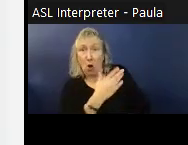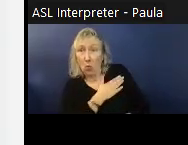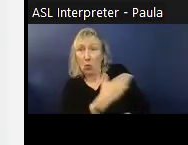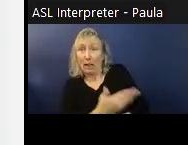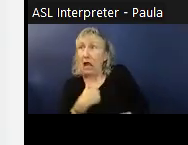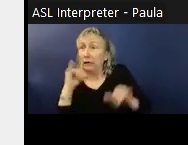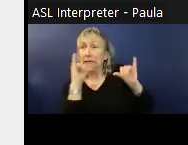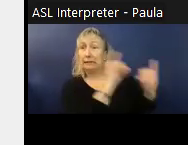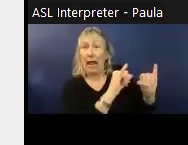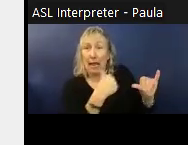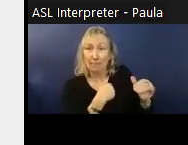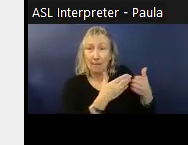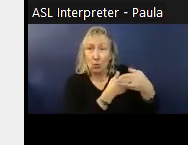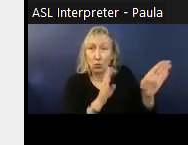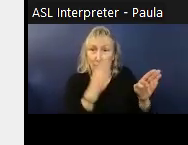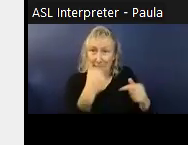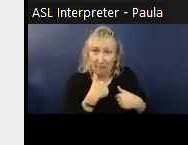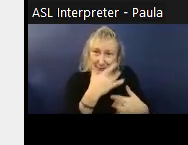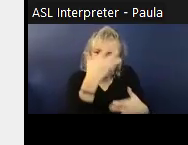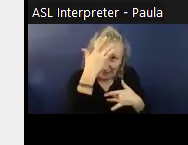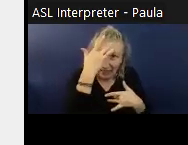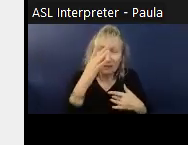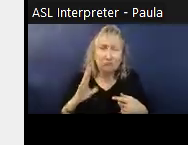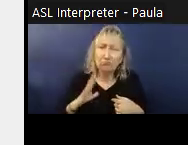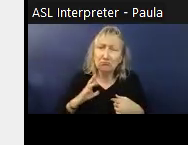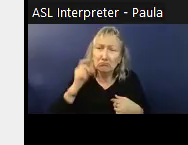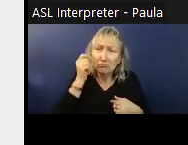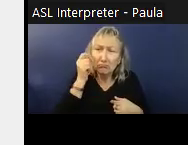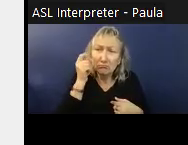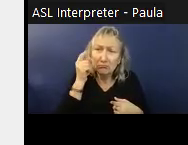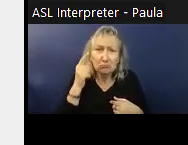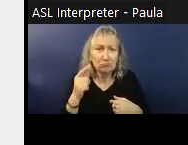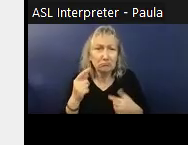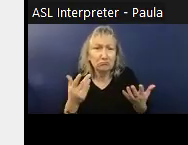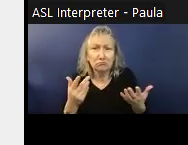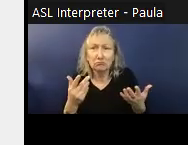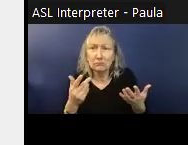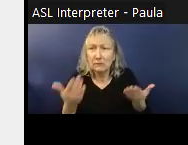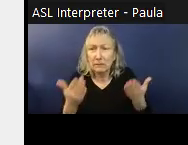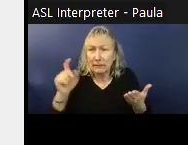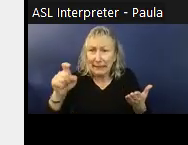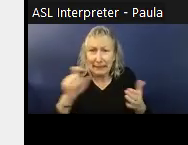I will say we're talking about maintenance of an area of a room. Well, that is a a needed restriction. You know, that is different.